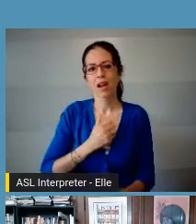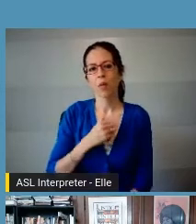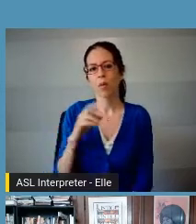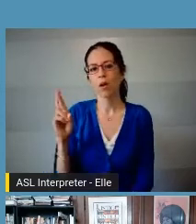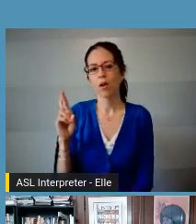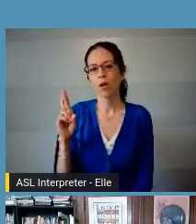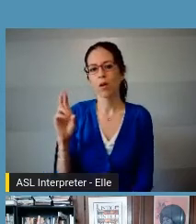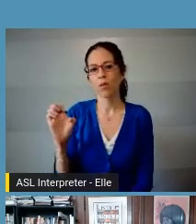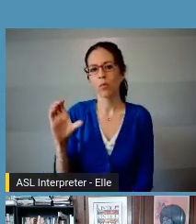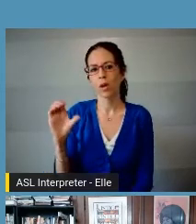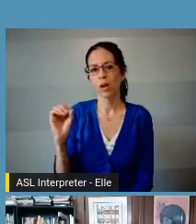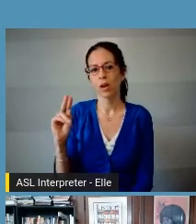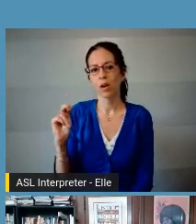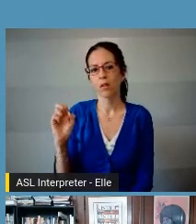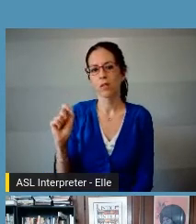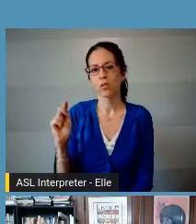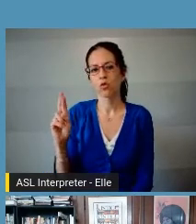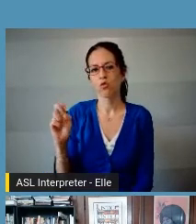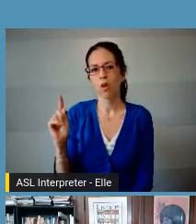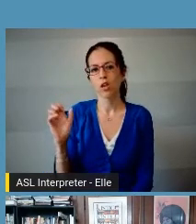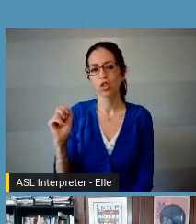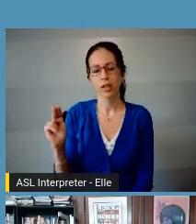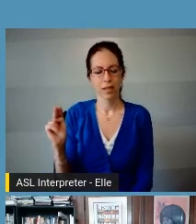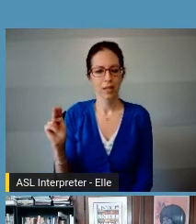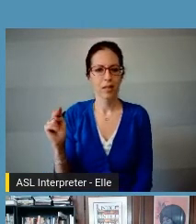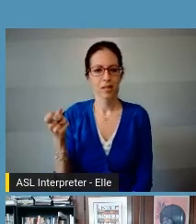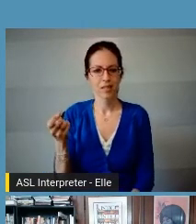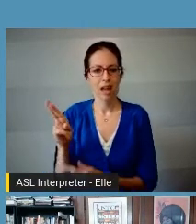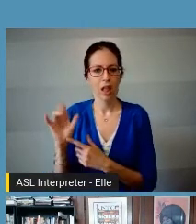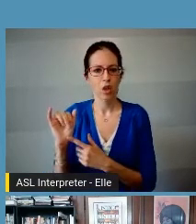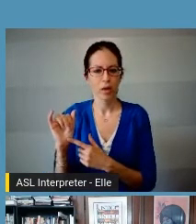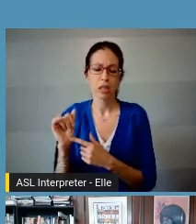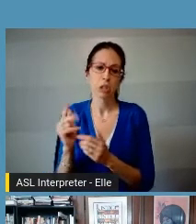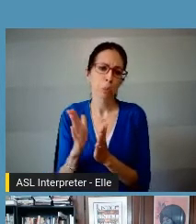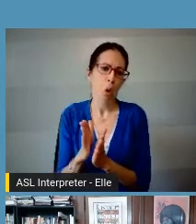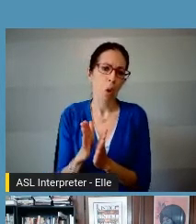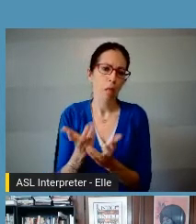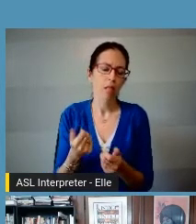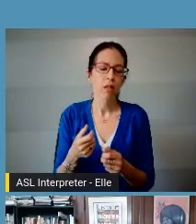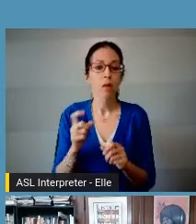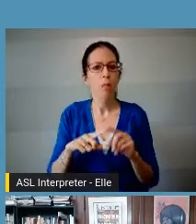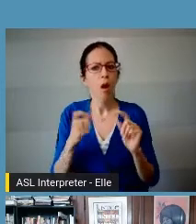is fairly small still. But as I said this museum continues to grow.